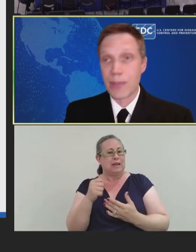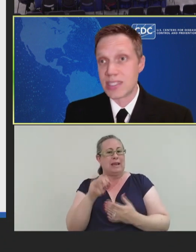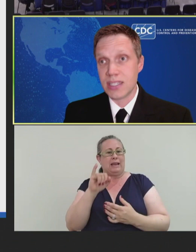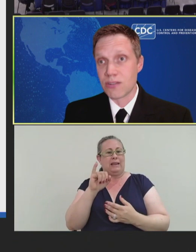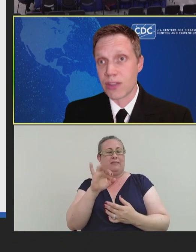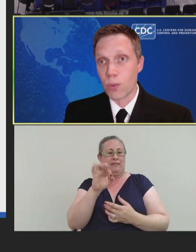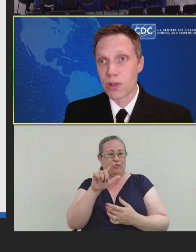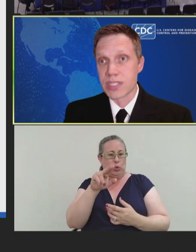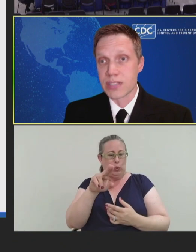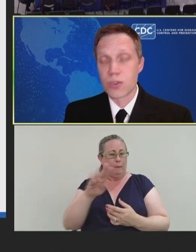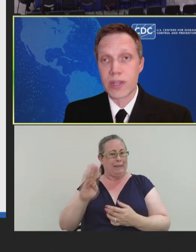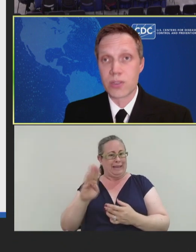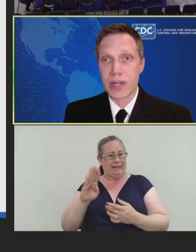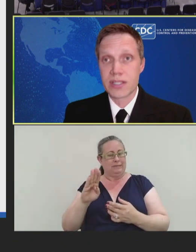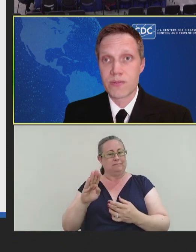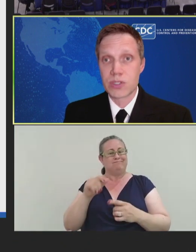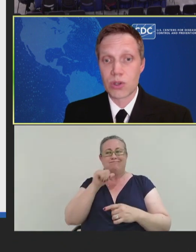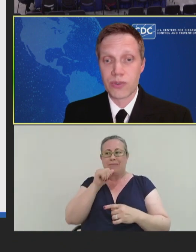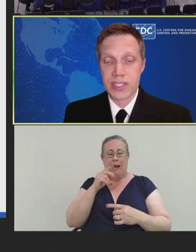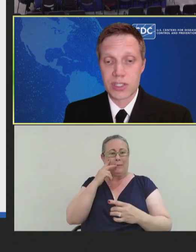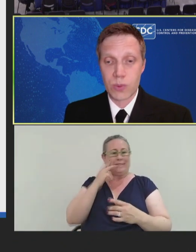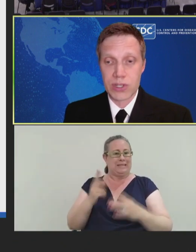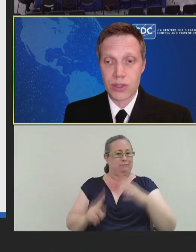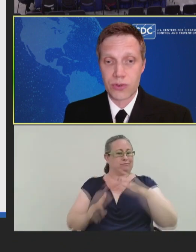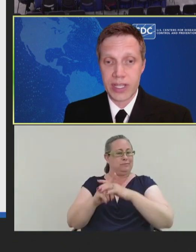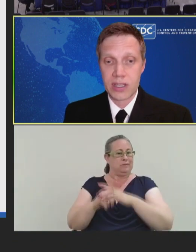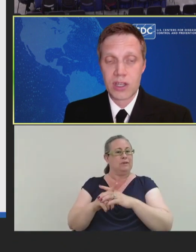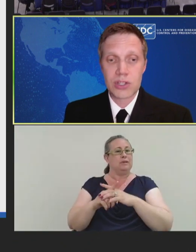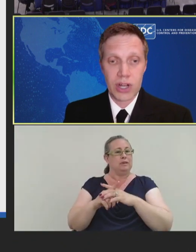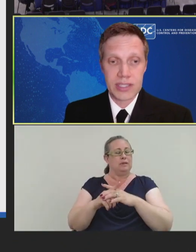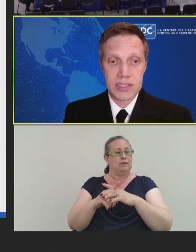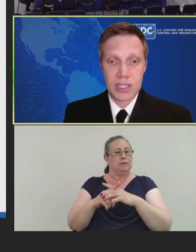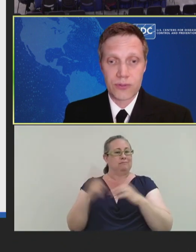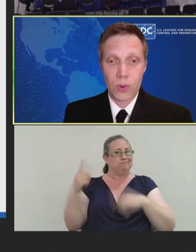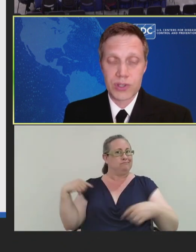seen around the world since 2020, so good reason to switch to three targets instead of four. So,